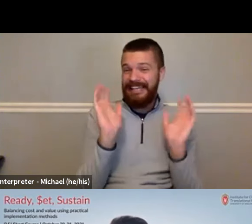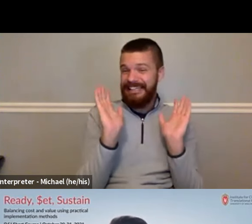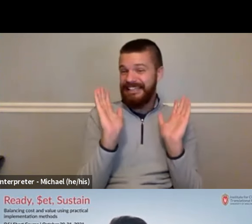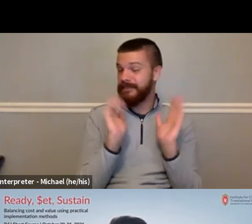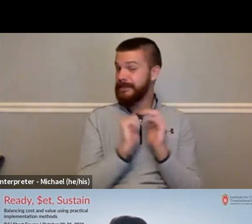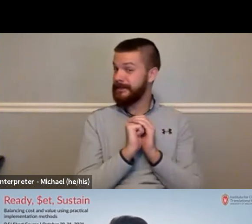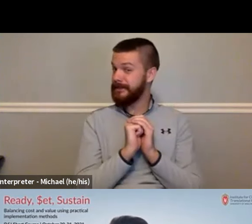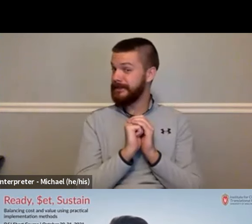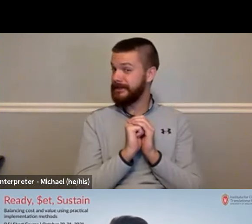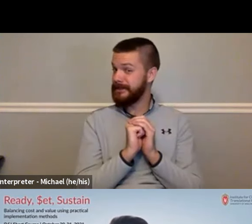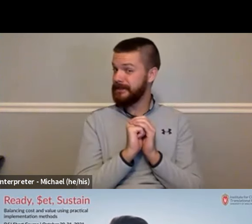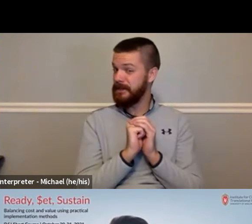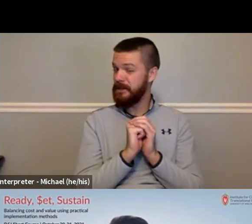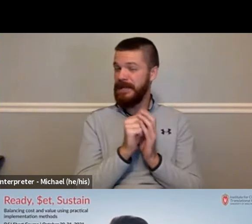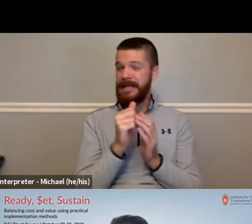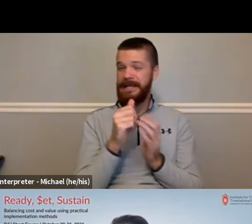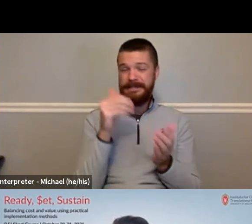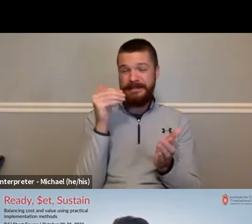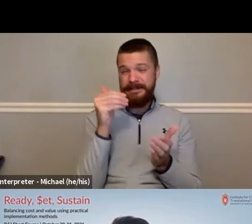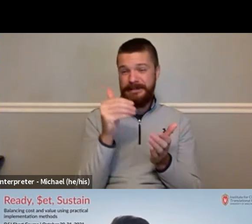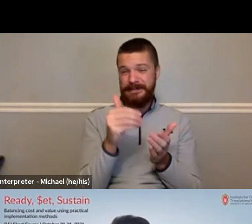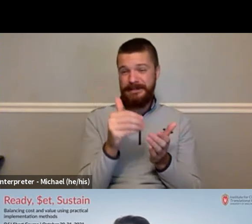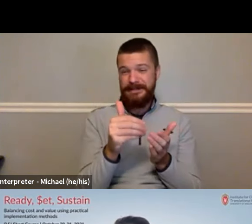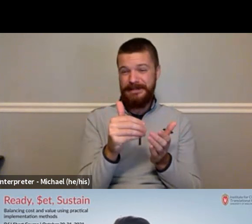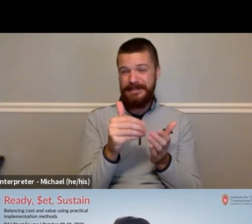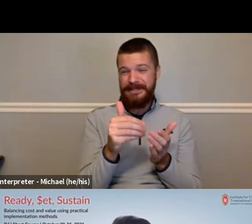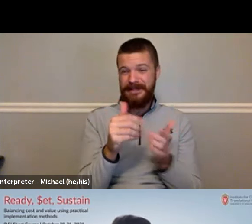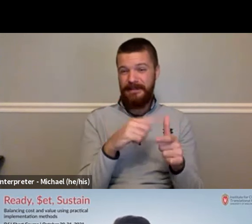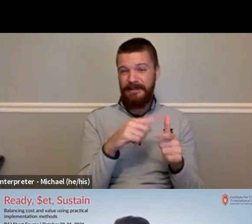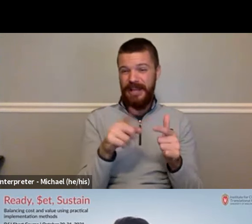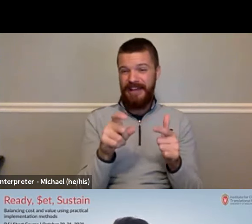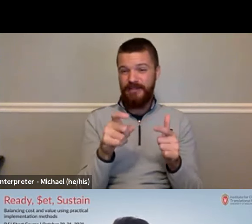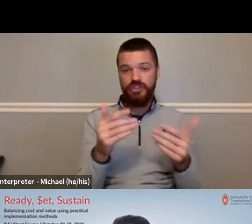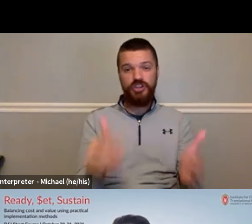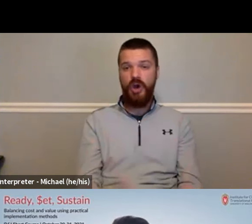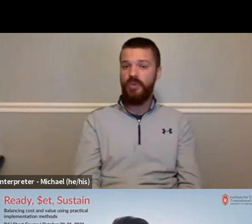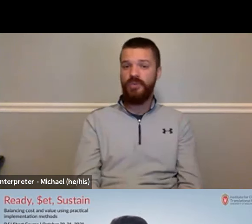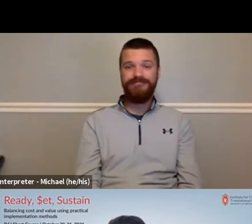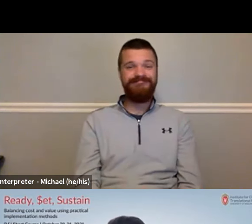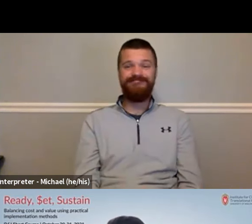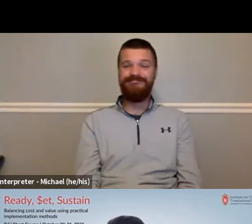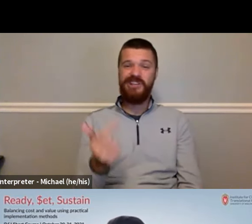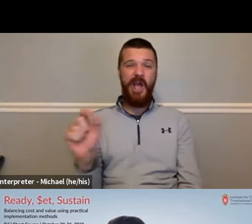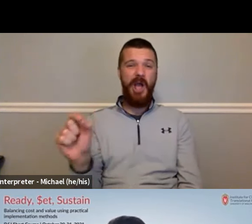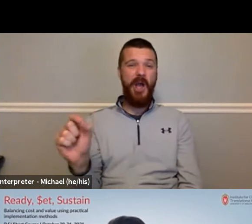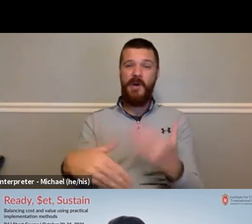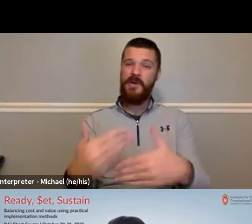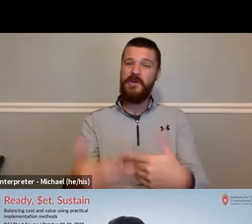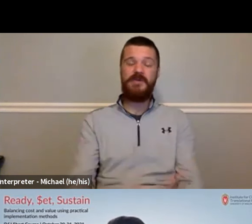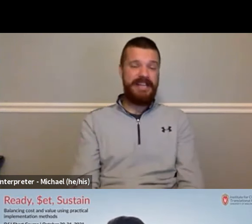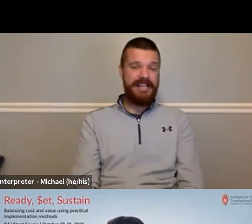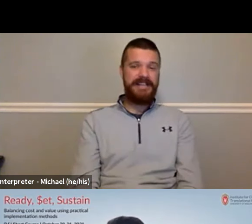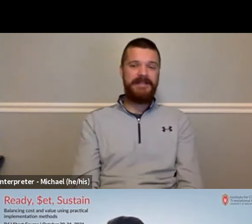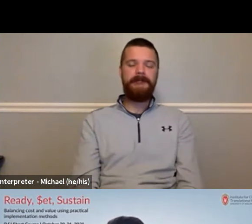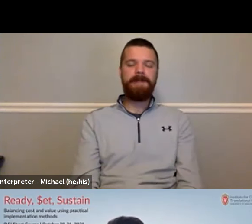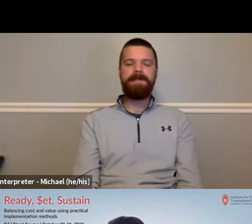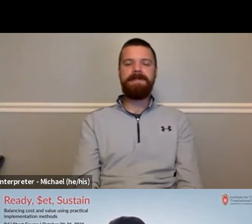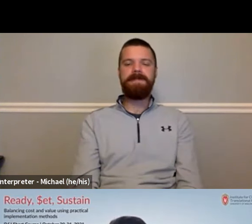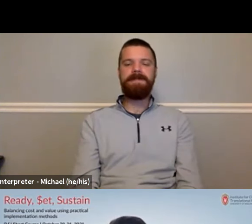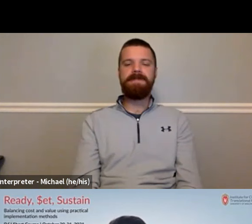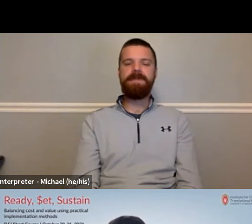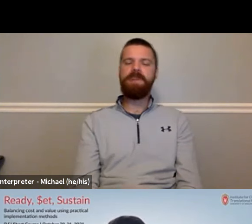Michelle Chui: We think it's not quite there, but then you have to you have to go, you have to move forward, and so we really struggled in our team about.